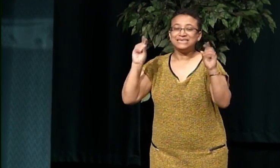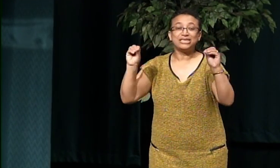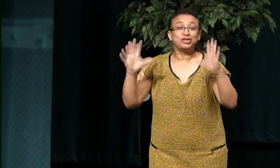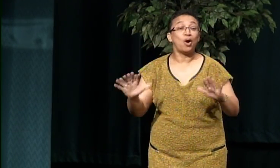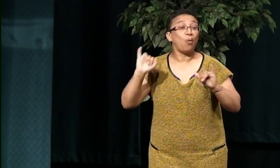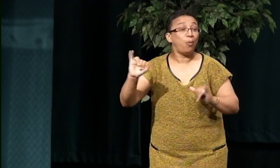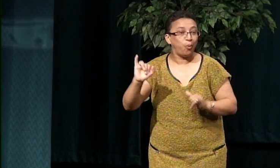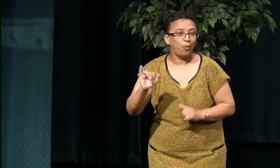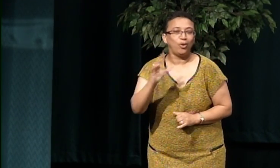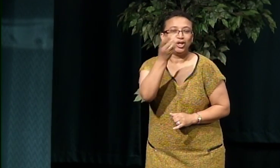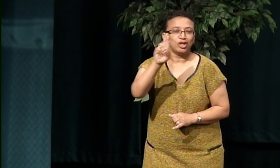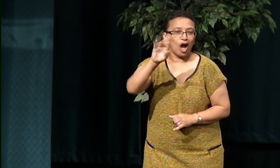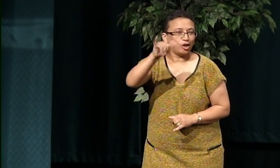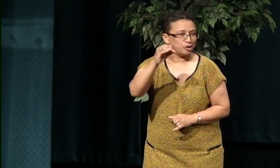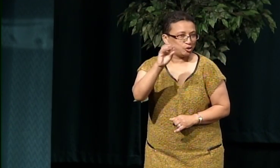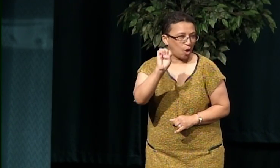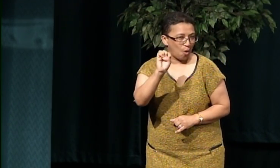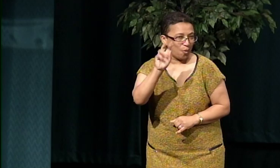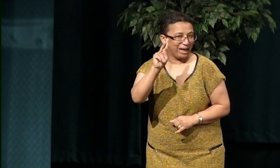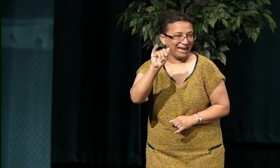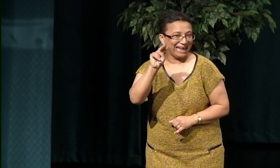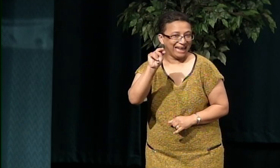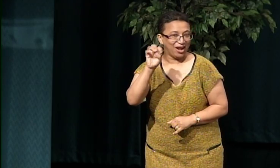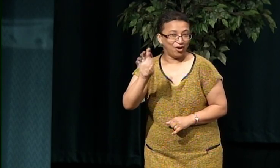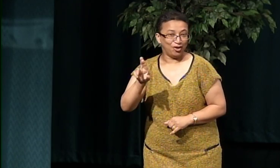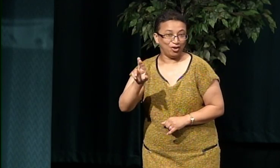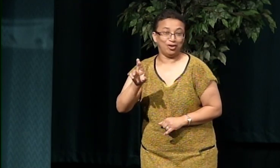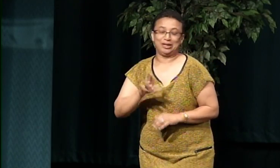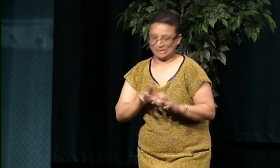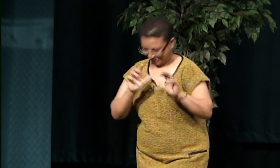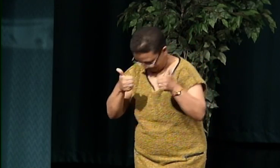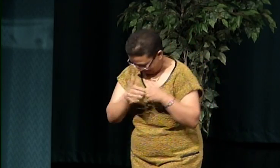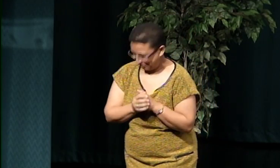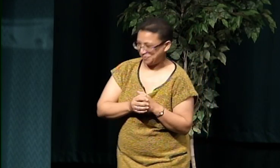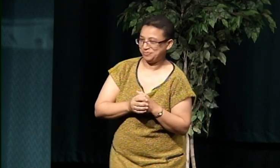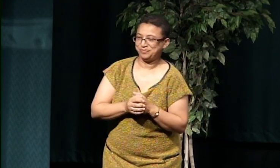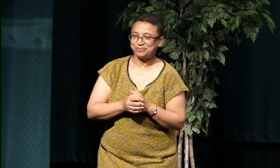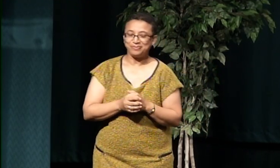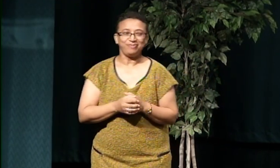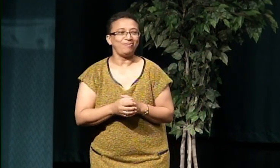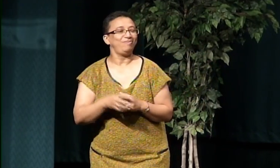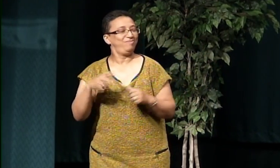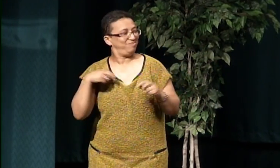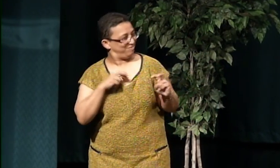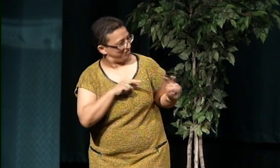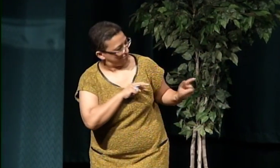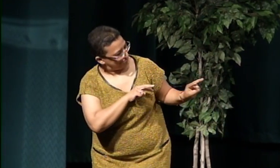I was sitting in a history class. And the professor was Dr. Joe Kinner.